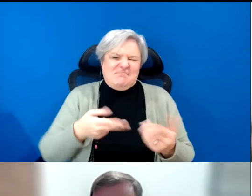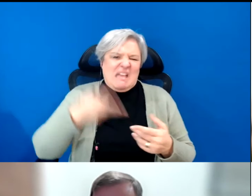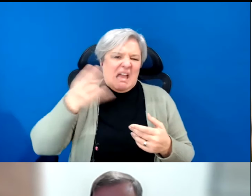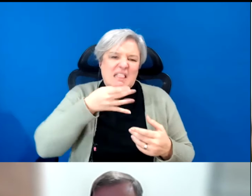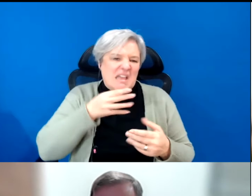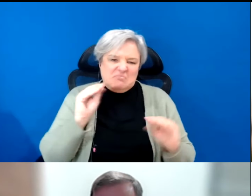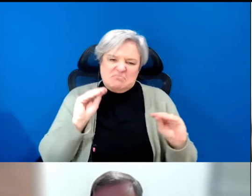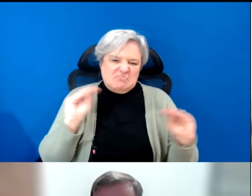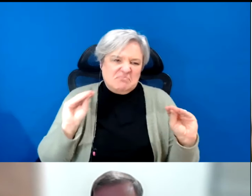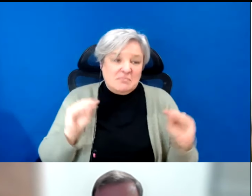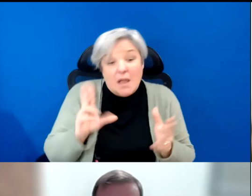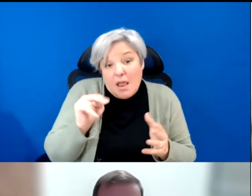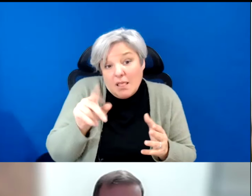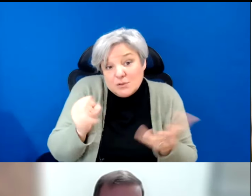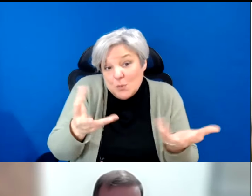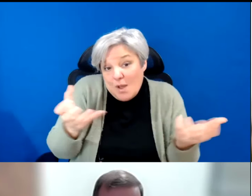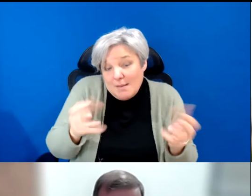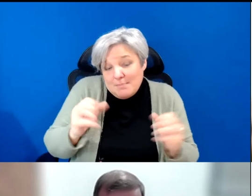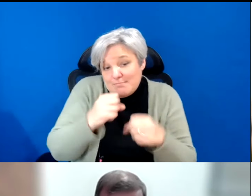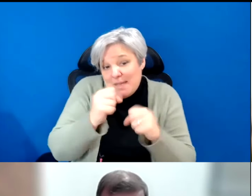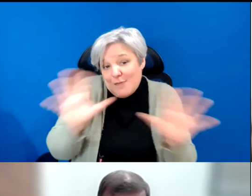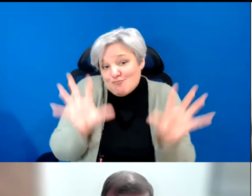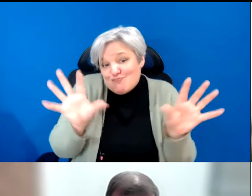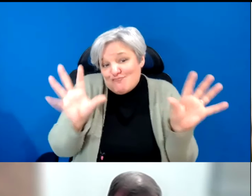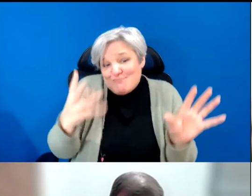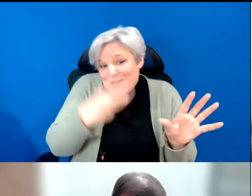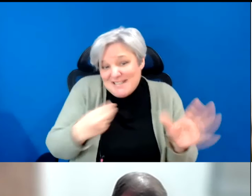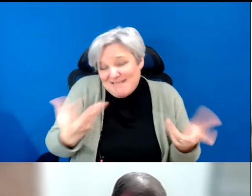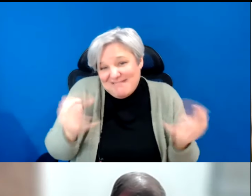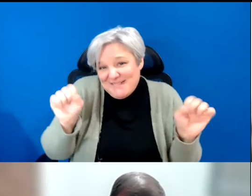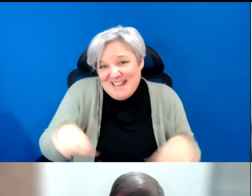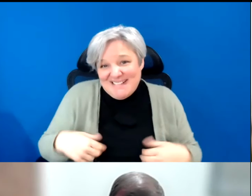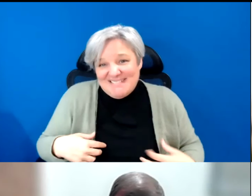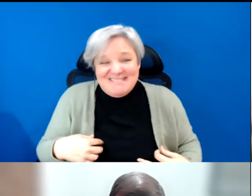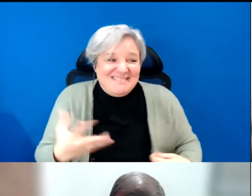I mean, unless they want to, they want to make it pretty go it doesn't matter. And someone